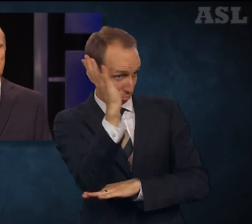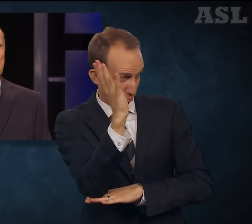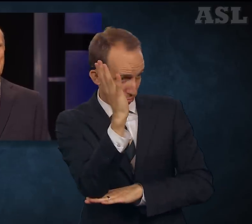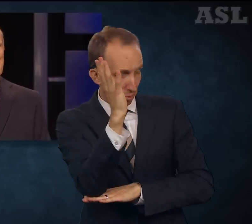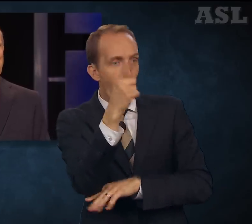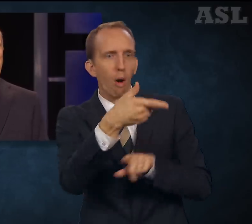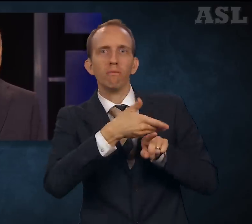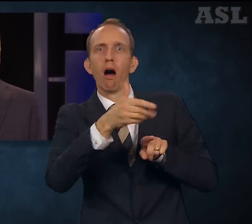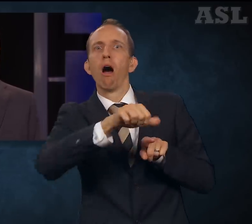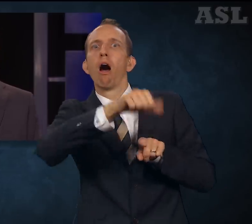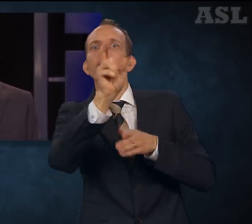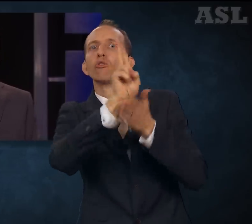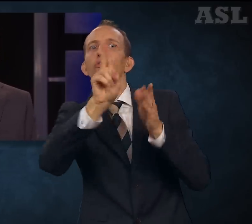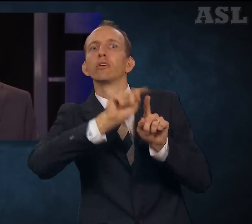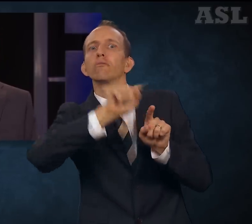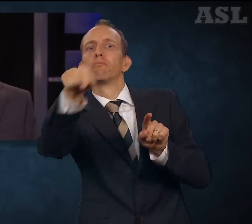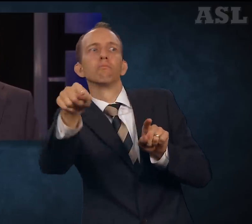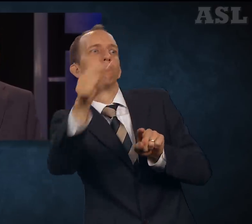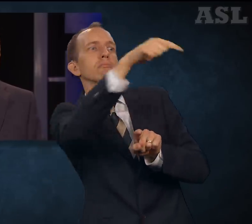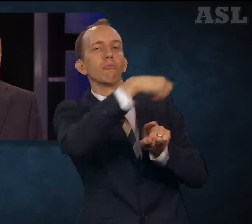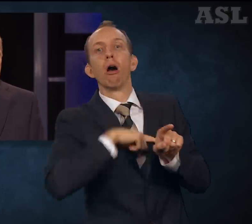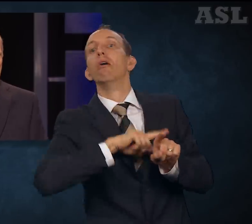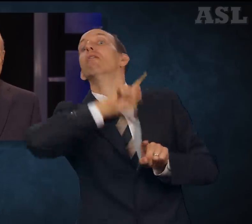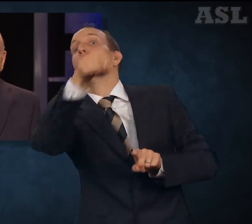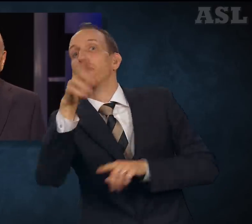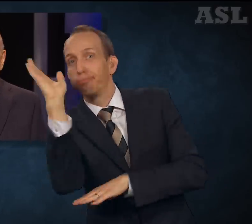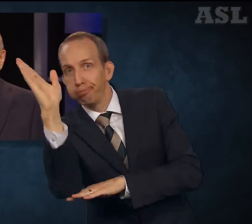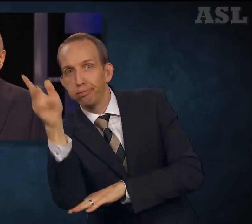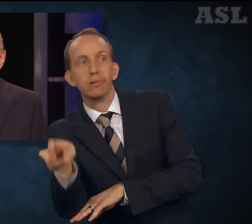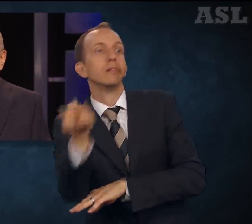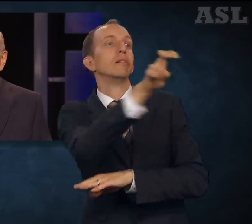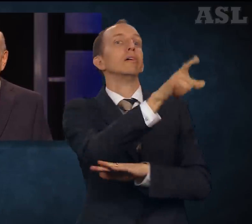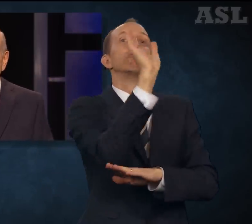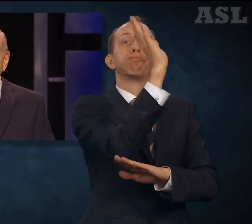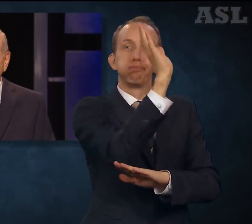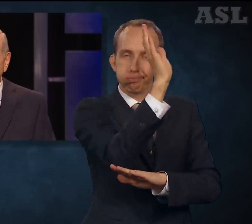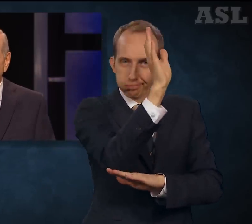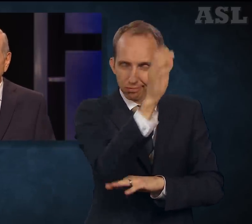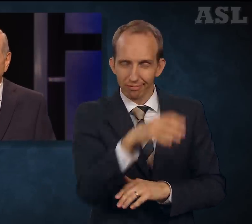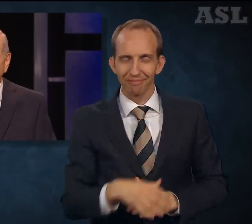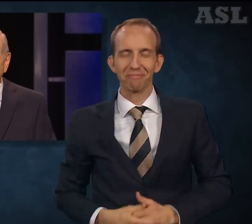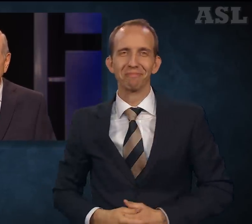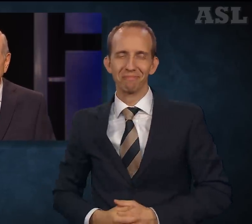THAT LED TO SUBSEQUENT INVITATIONS FOR ME TO SERVE